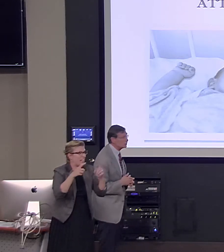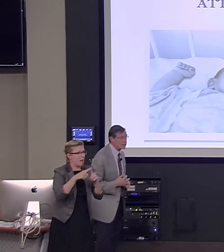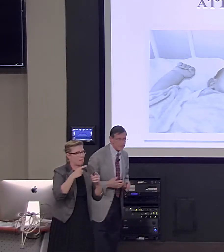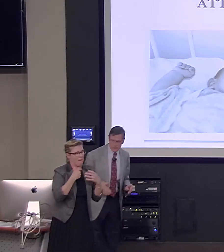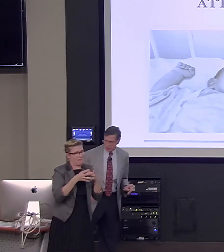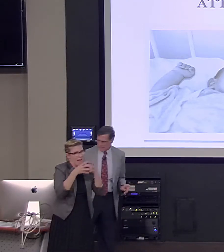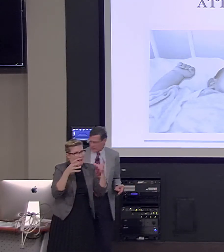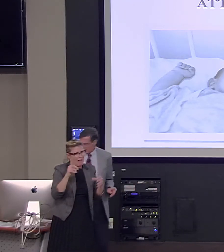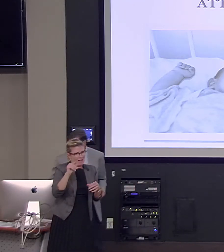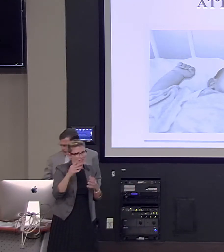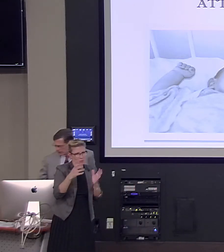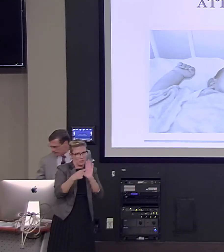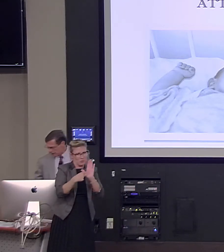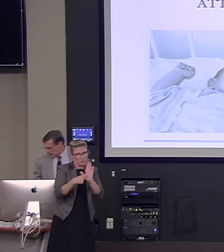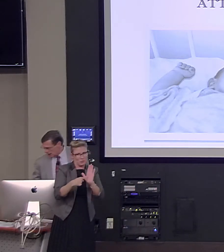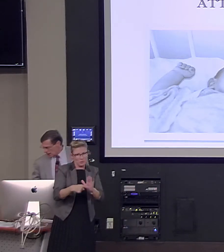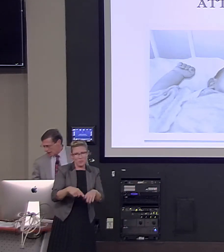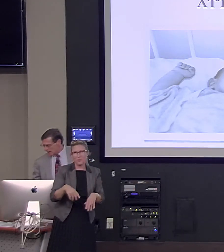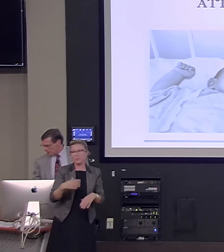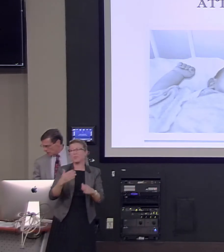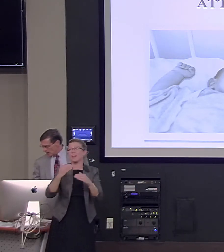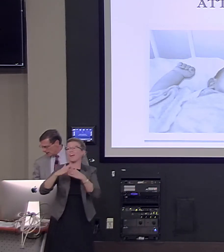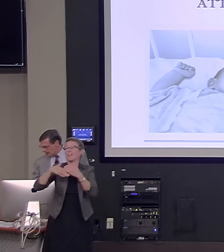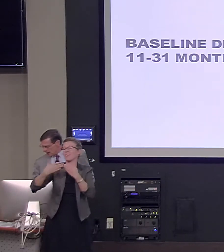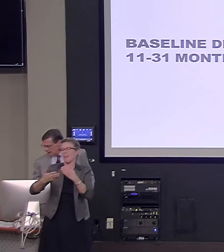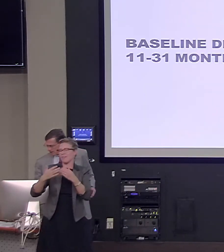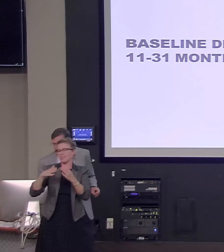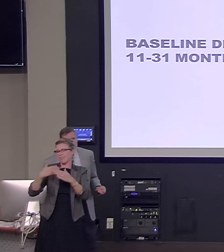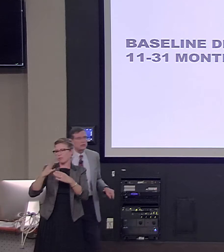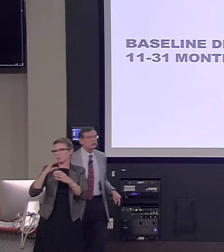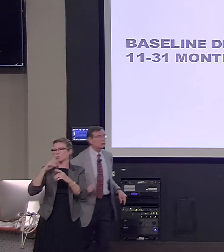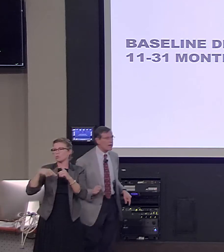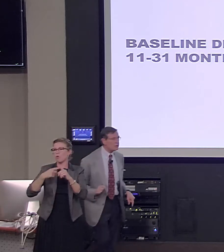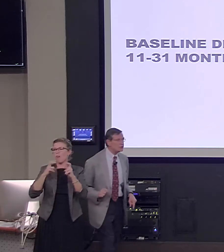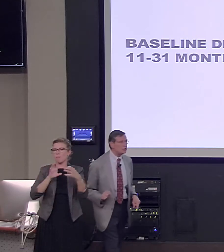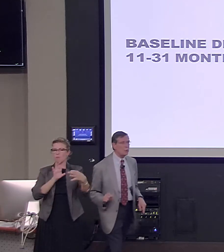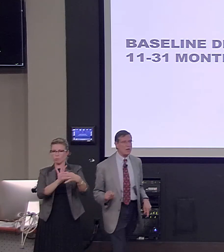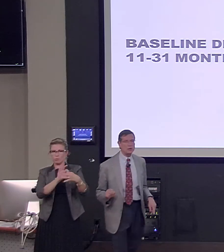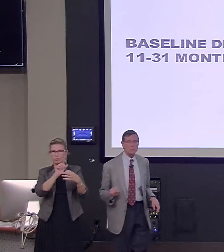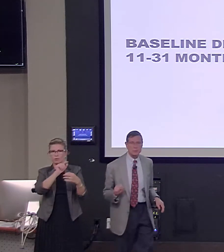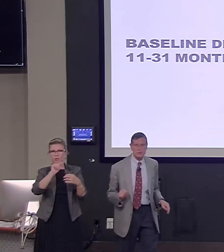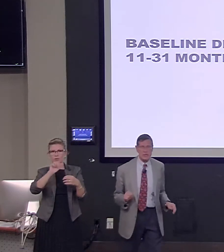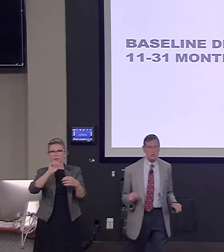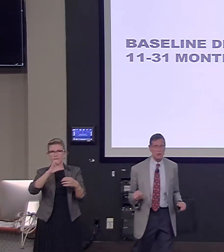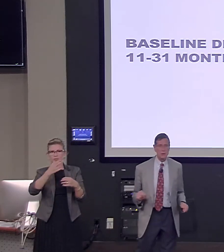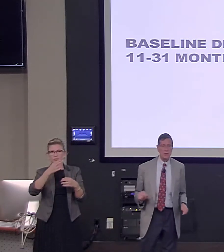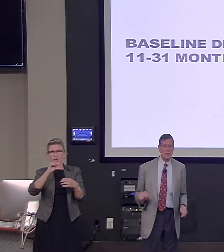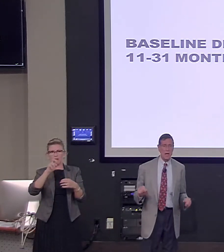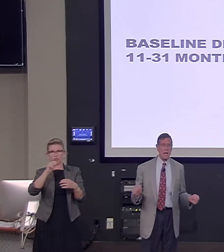So now let me talk about attachment. We did the strange situation procedure on